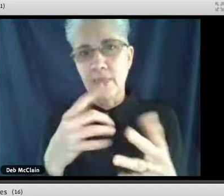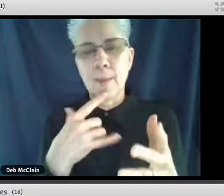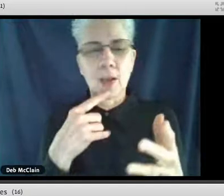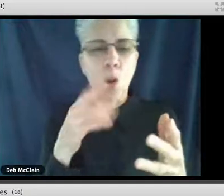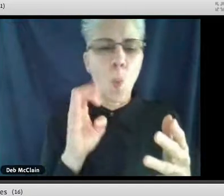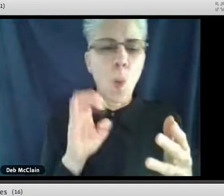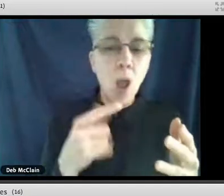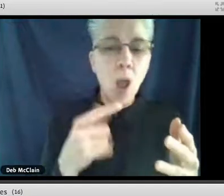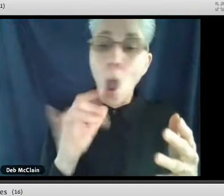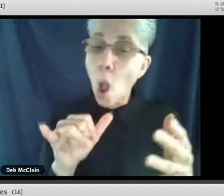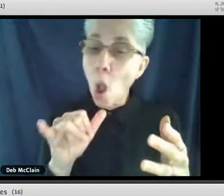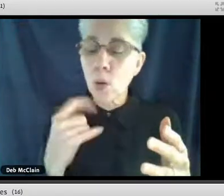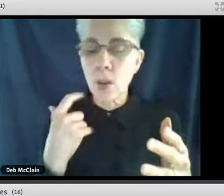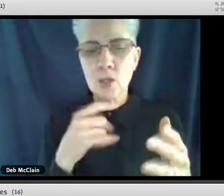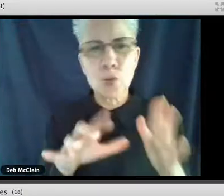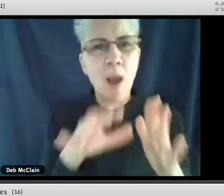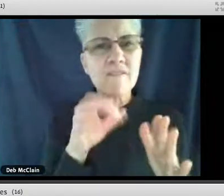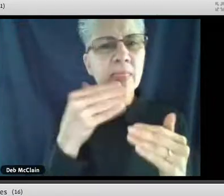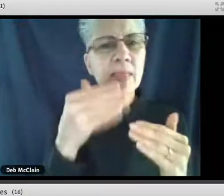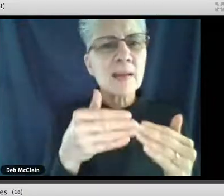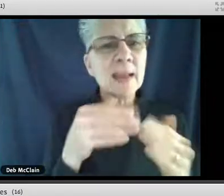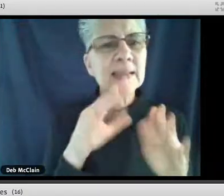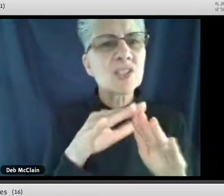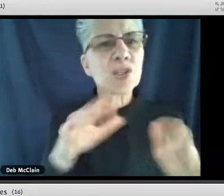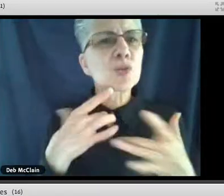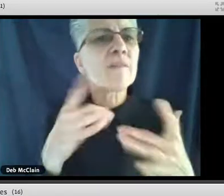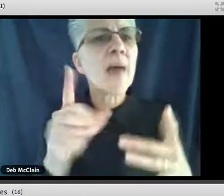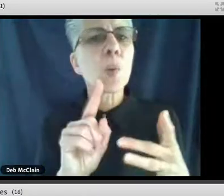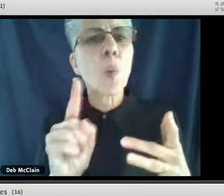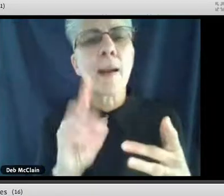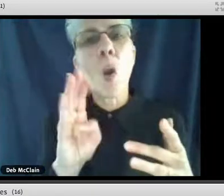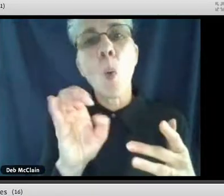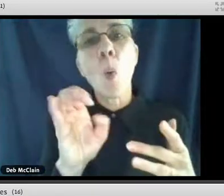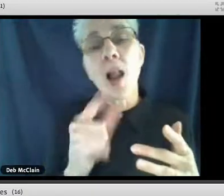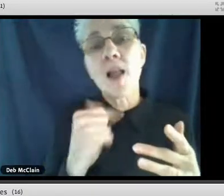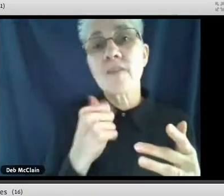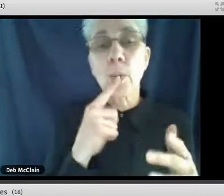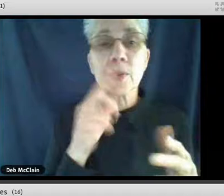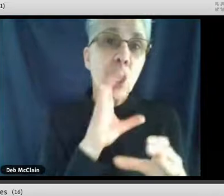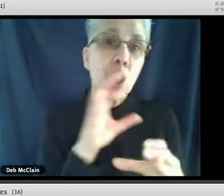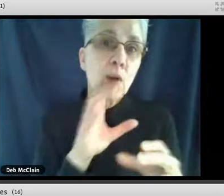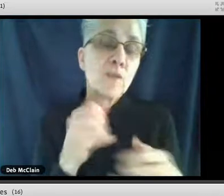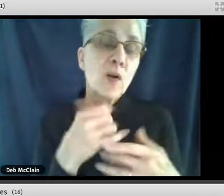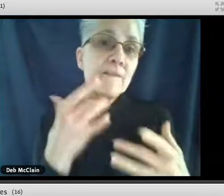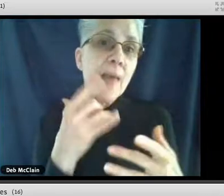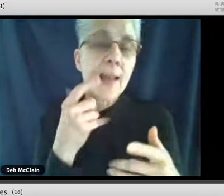"Oh, where do I find the next children's event? Well, if I was going to look for events, I would probably find the event tab,